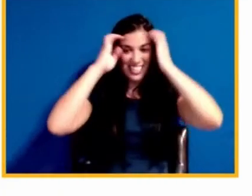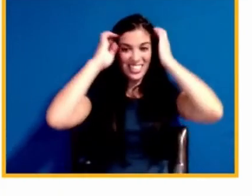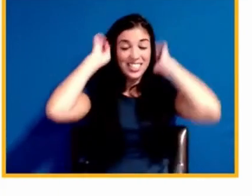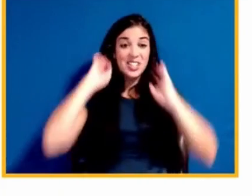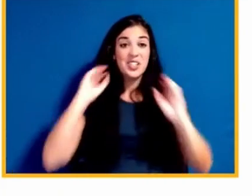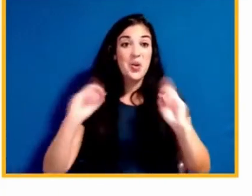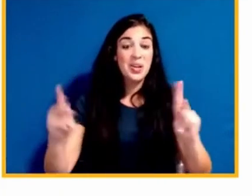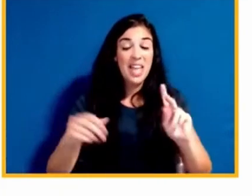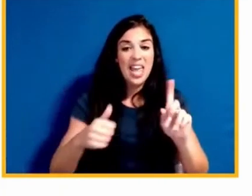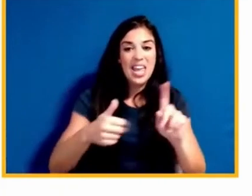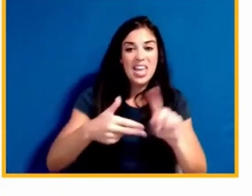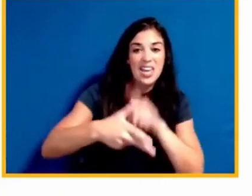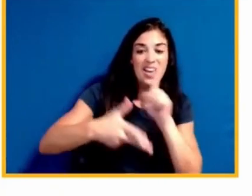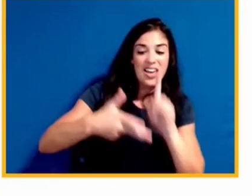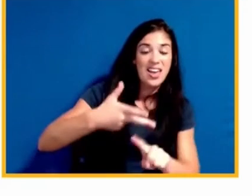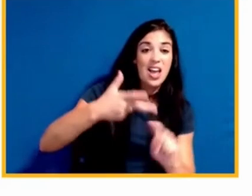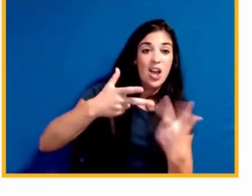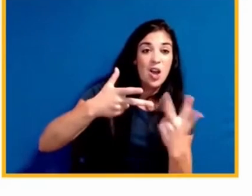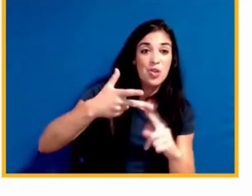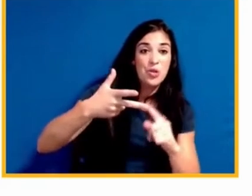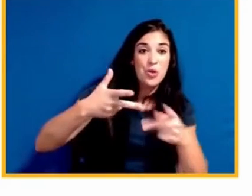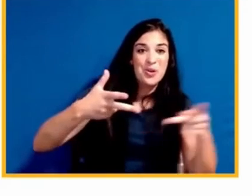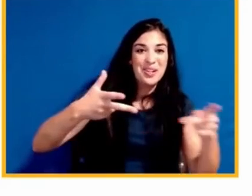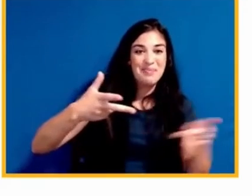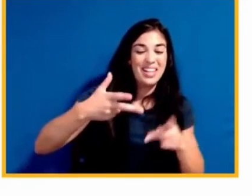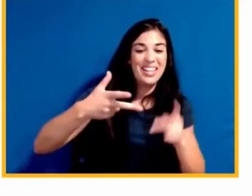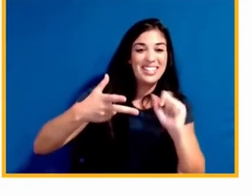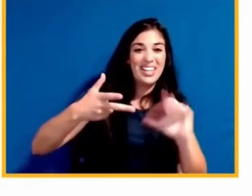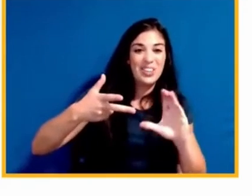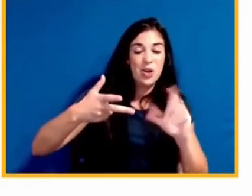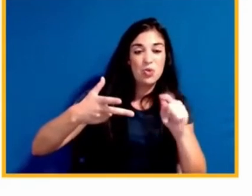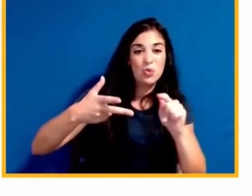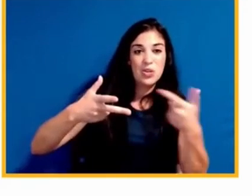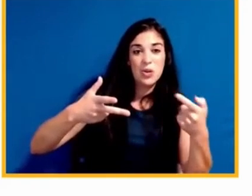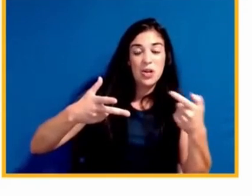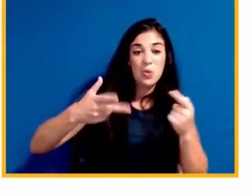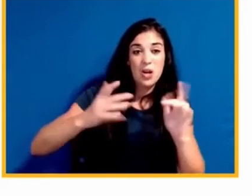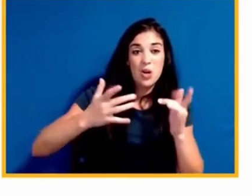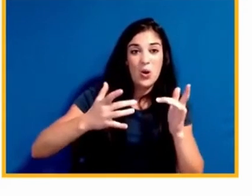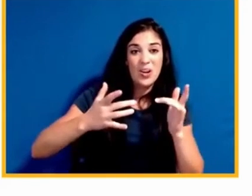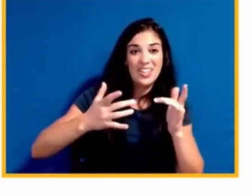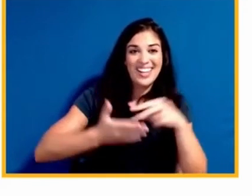Coming in third place for Anthrocon 2021's online dance competition,